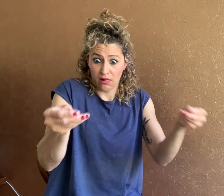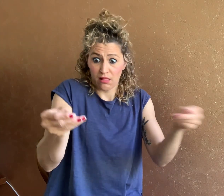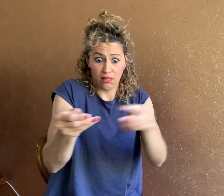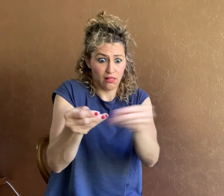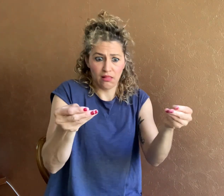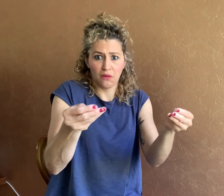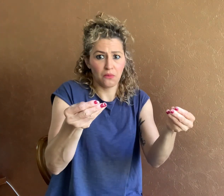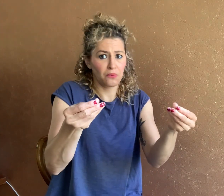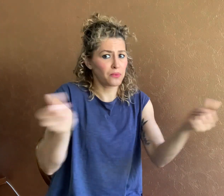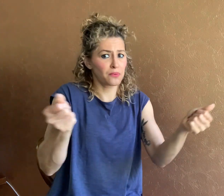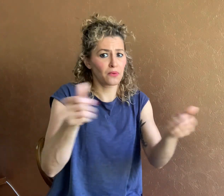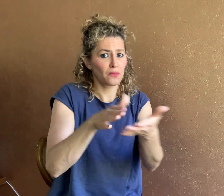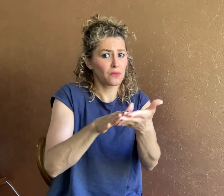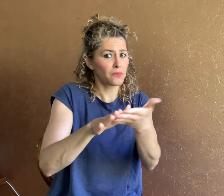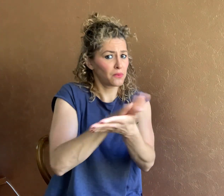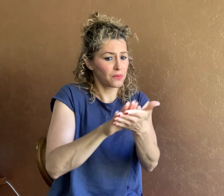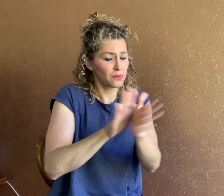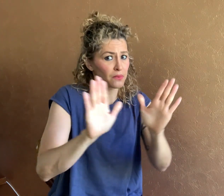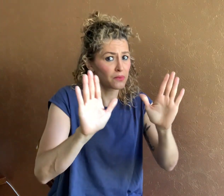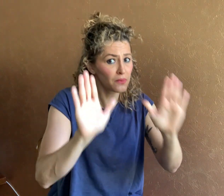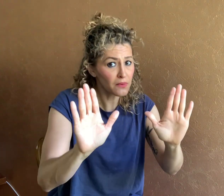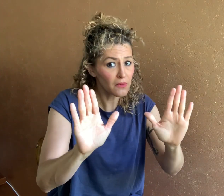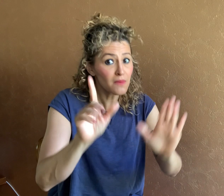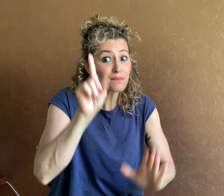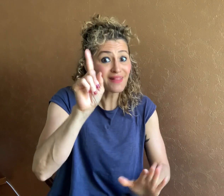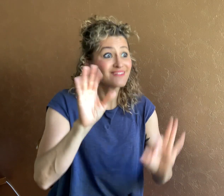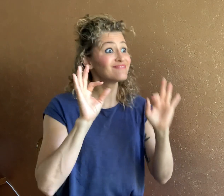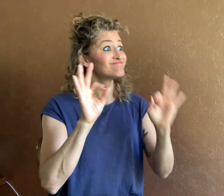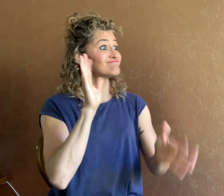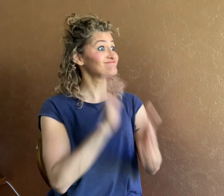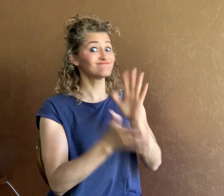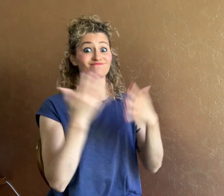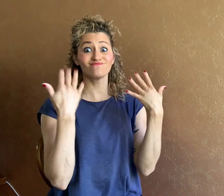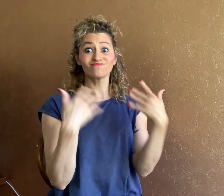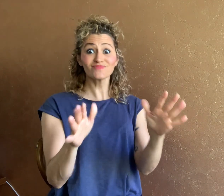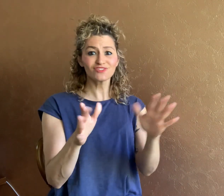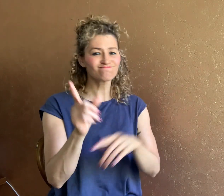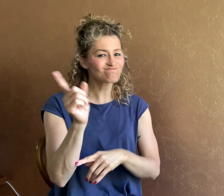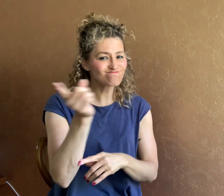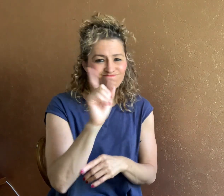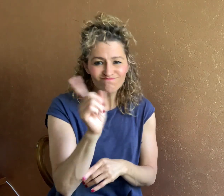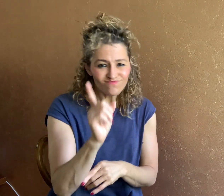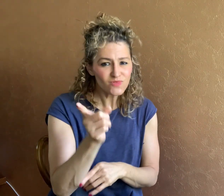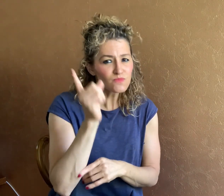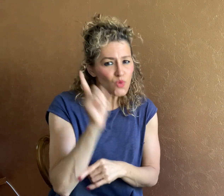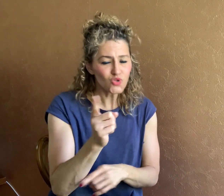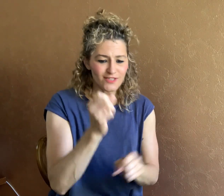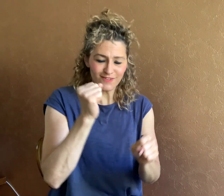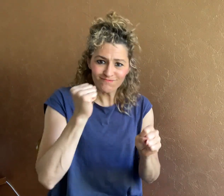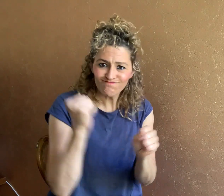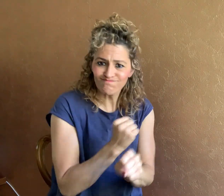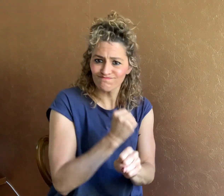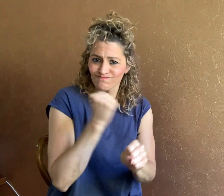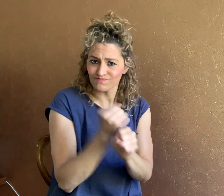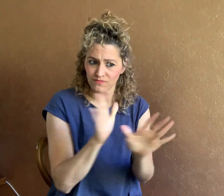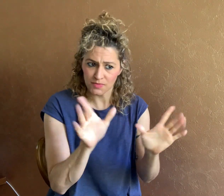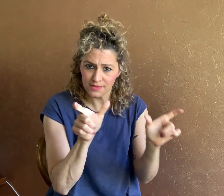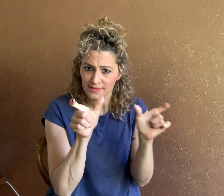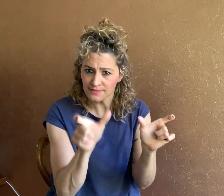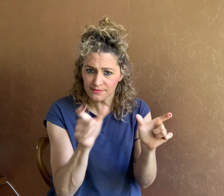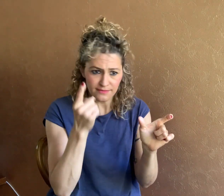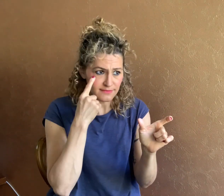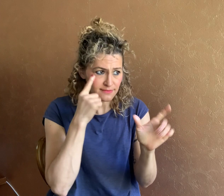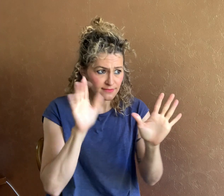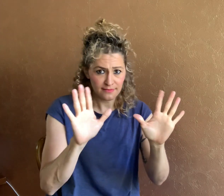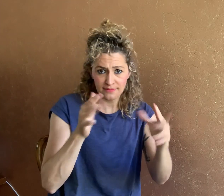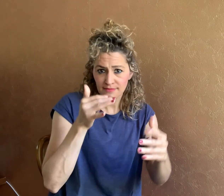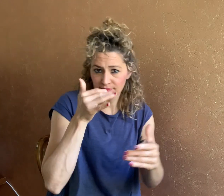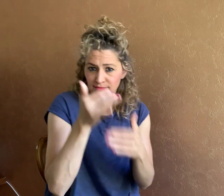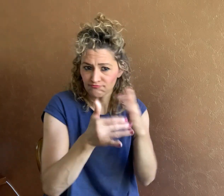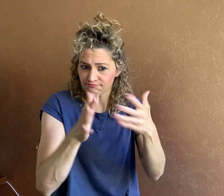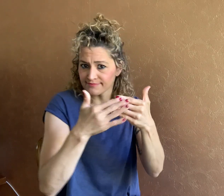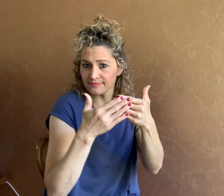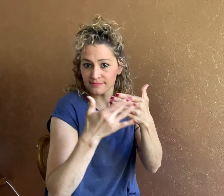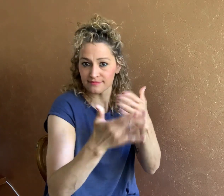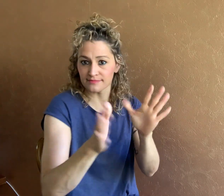it will take work to keep it that way. Other than New Zealand,